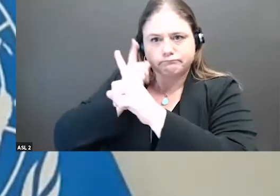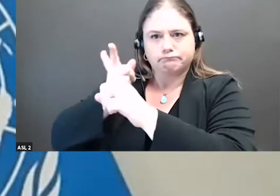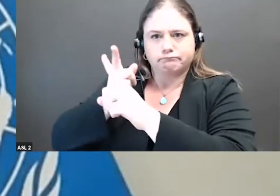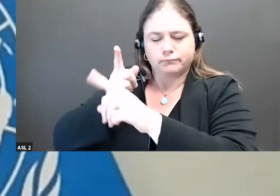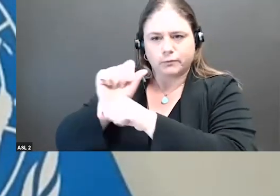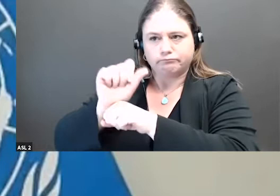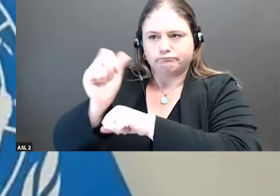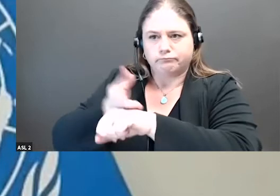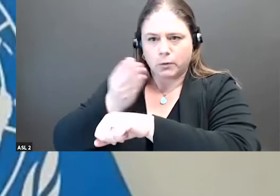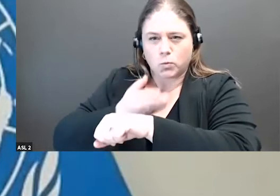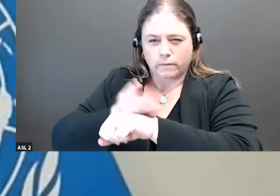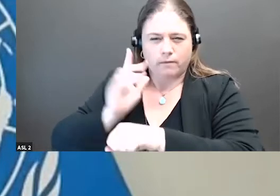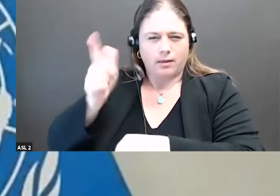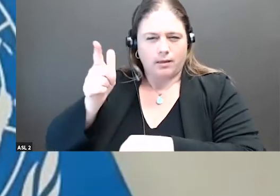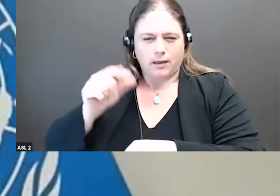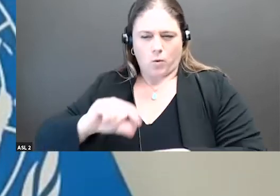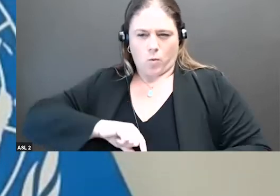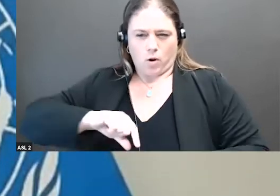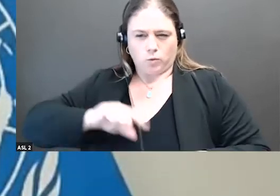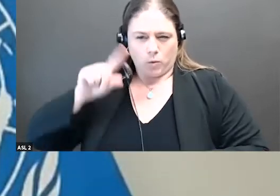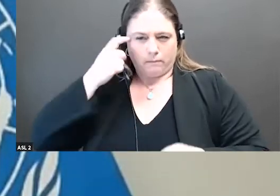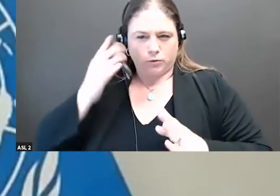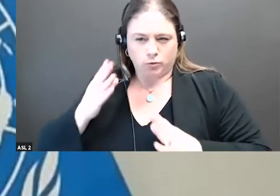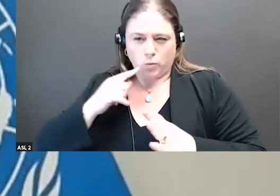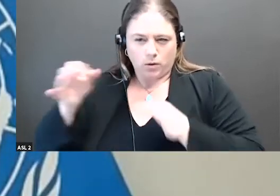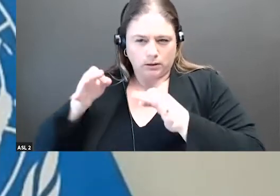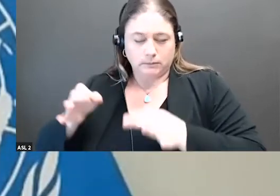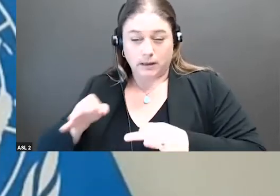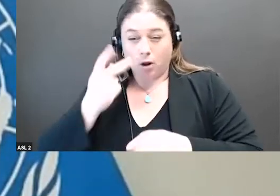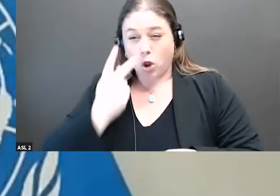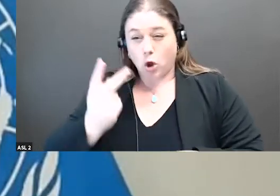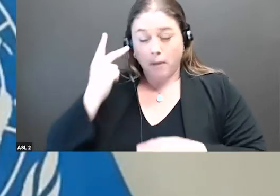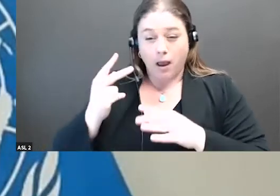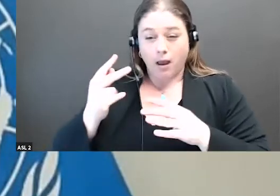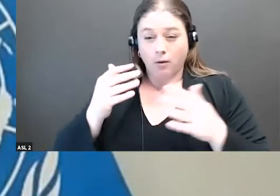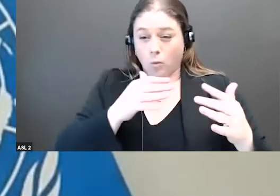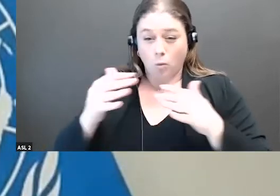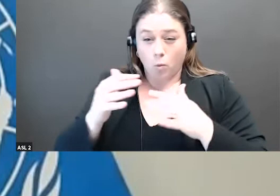back to the dark times of the Second World War and the Holocaust, one of the most important outcomes